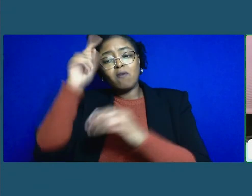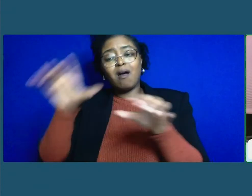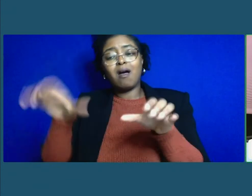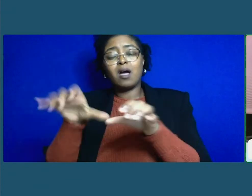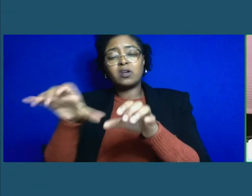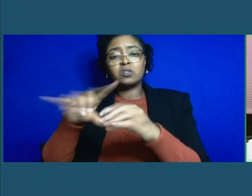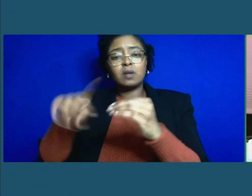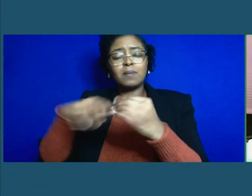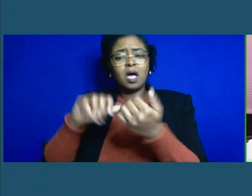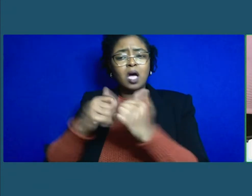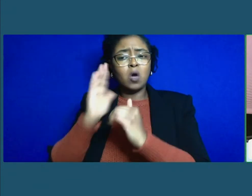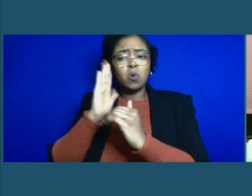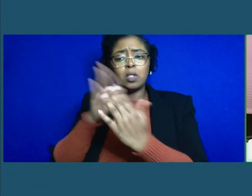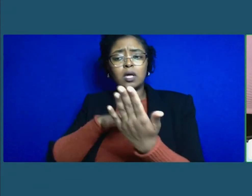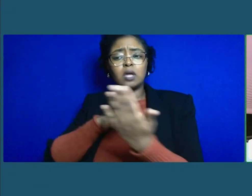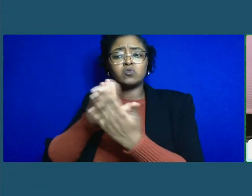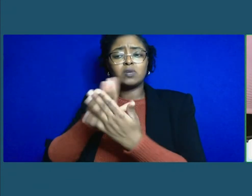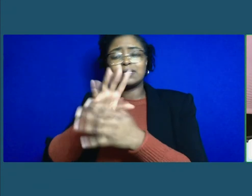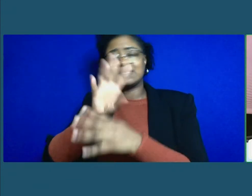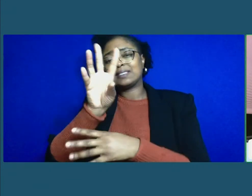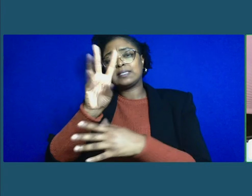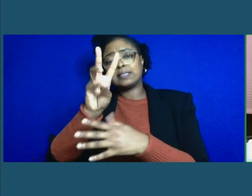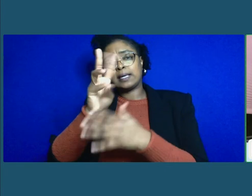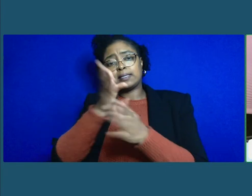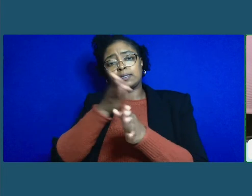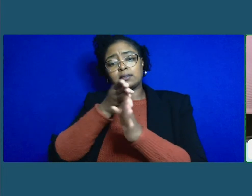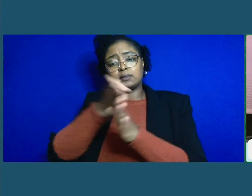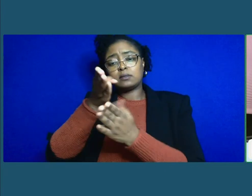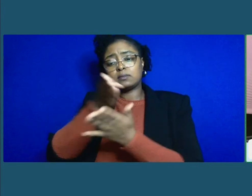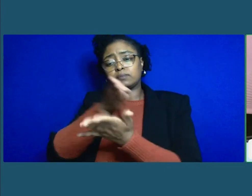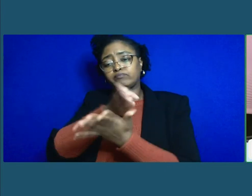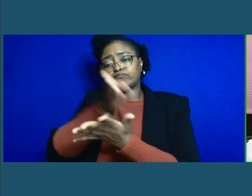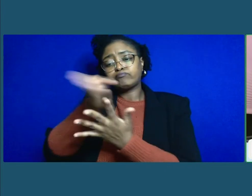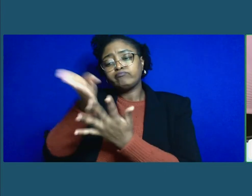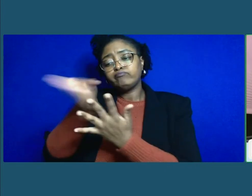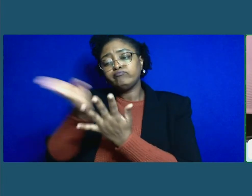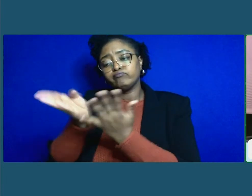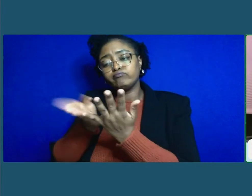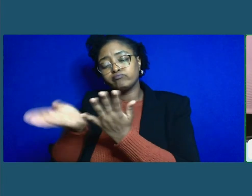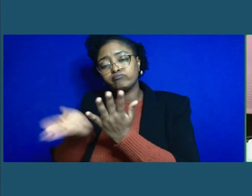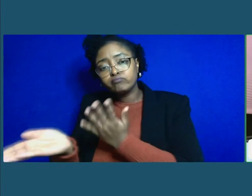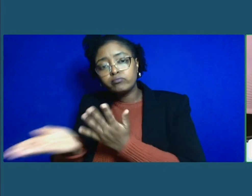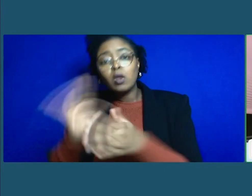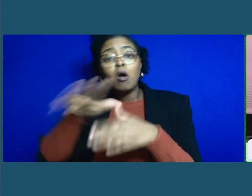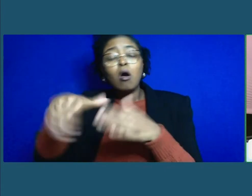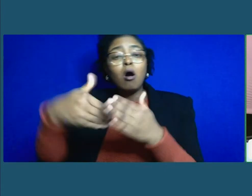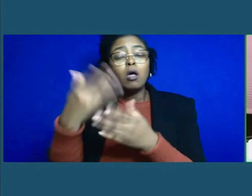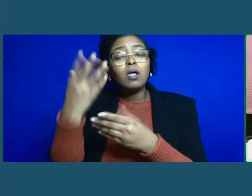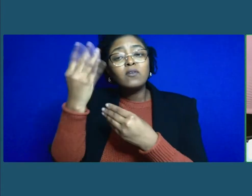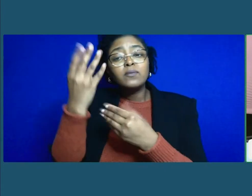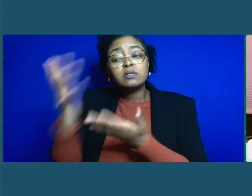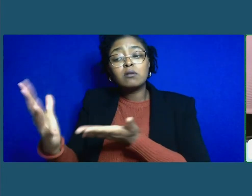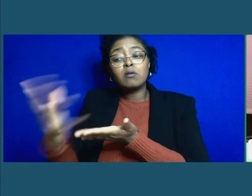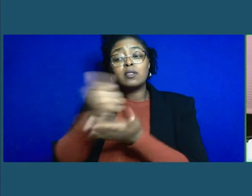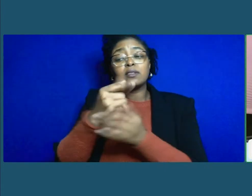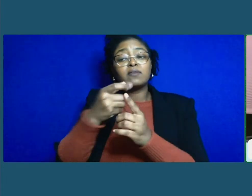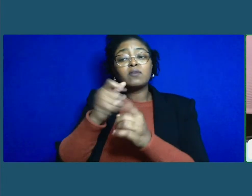constructing a theory of action around he are going to address this six domains. All of